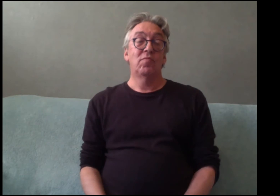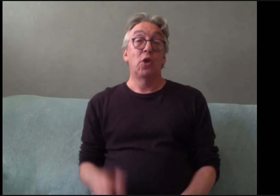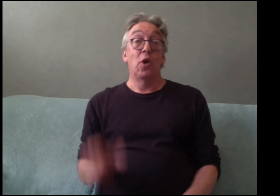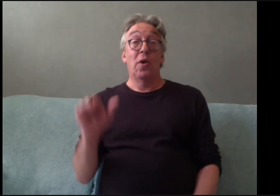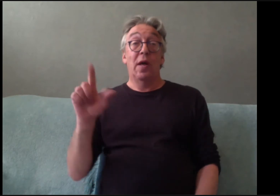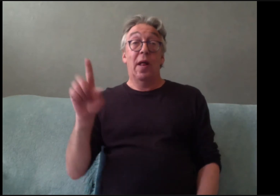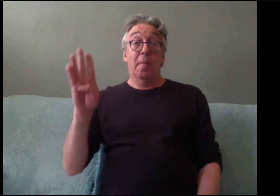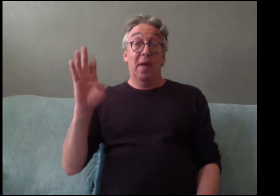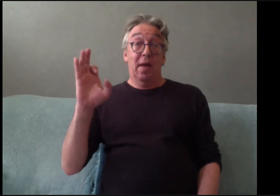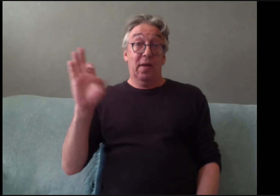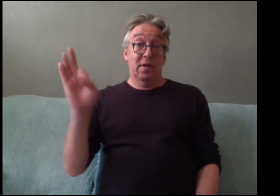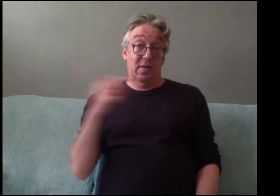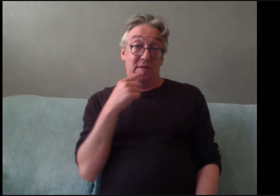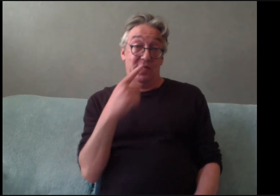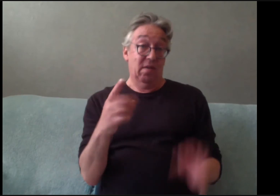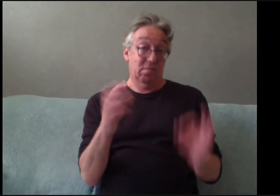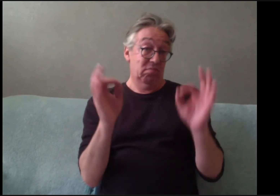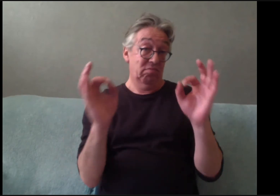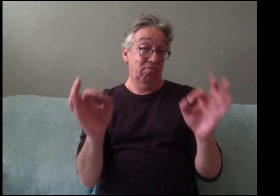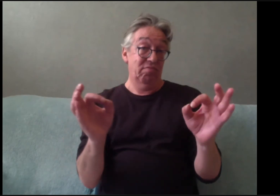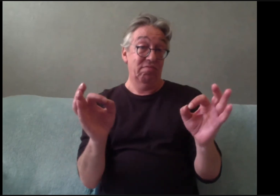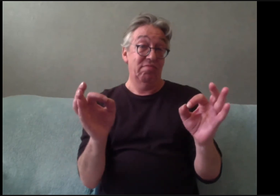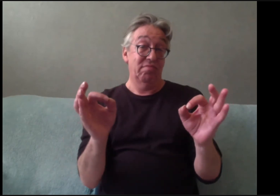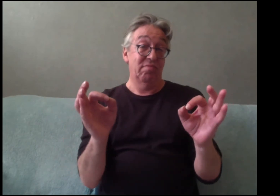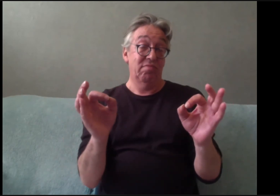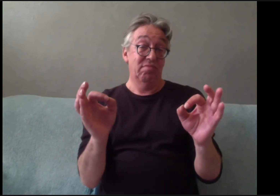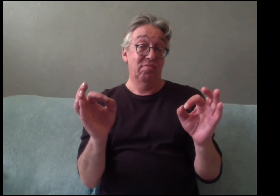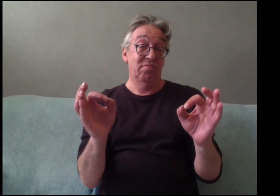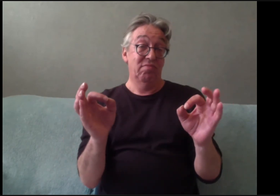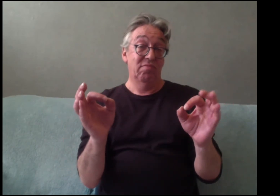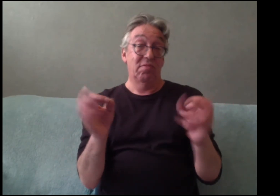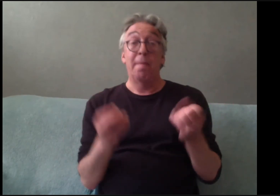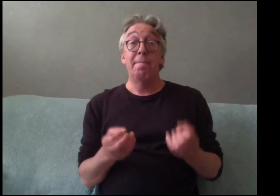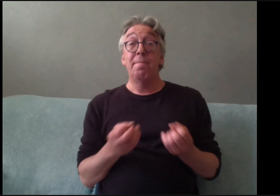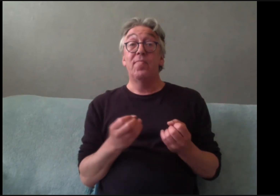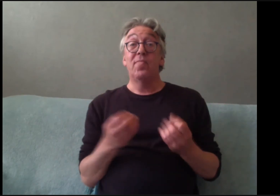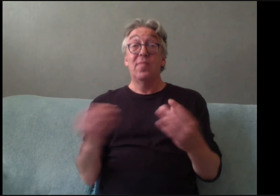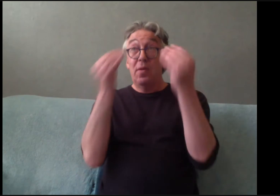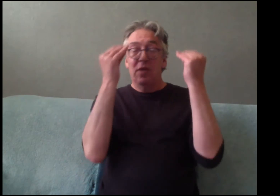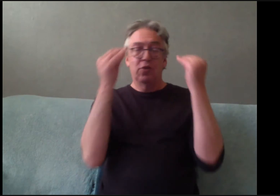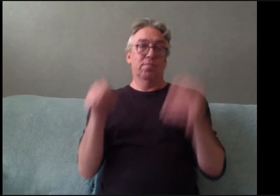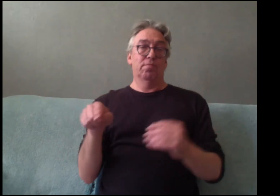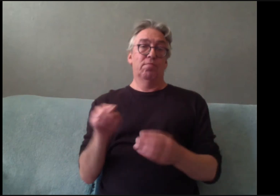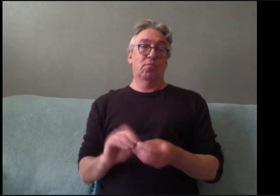because a lot of children who usually go to school they can no longer attend classes, of course,